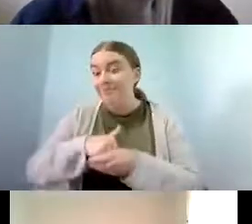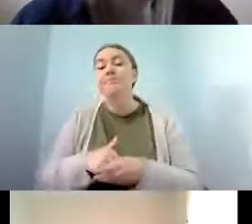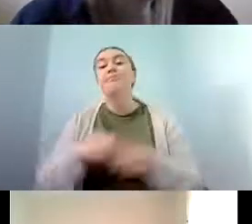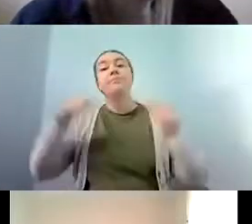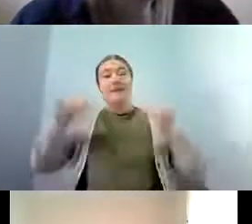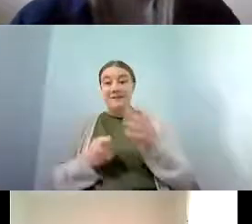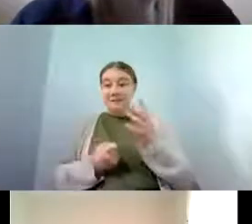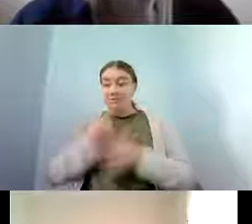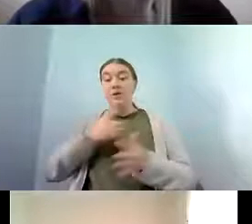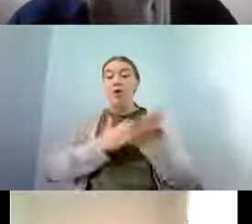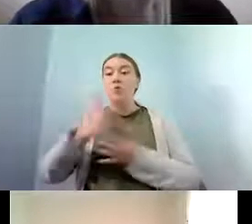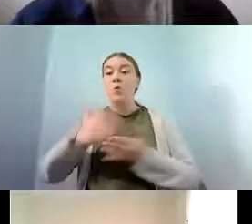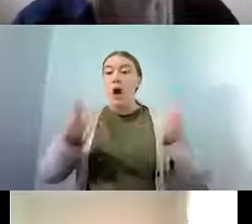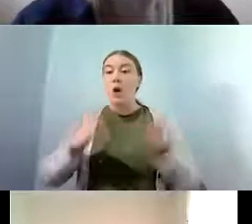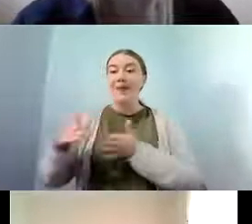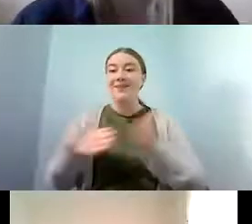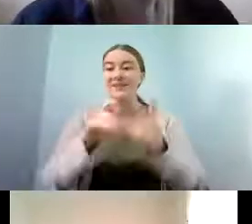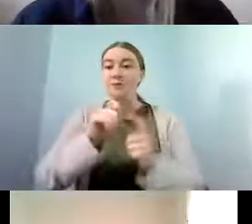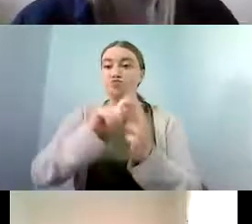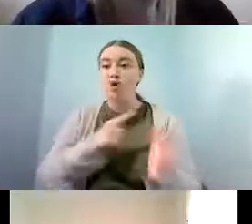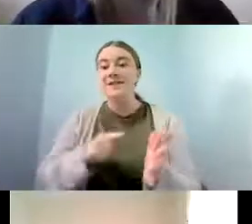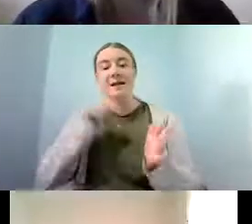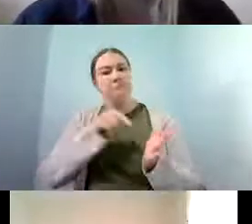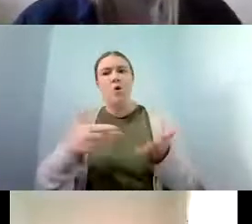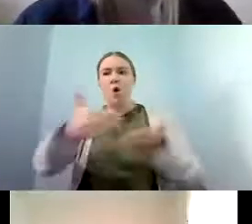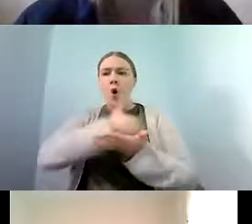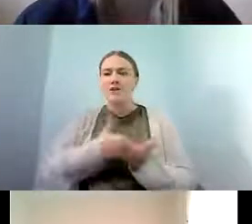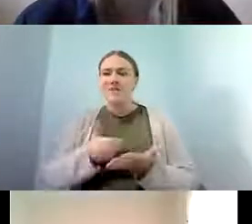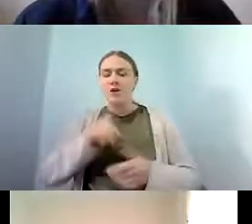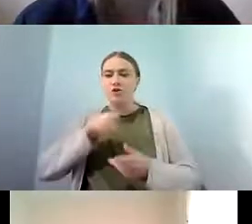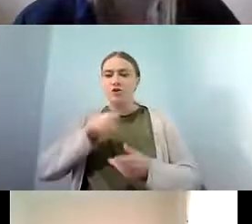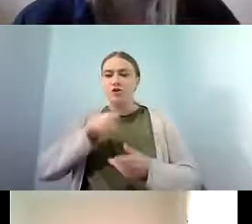project which is a conservation and river engagement project for people and wildlife